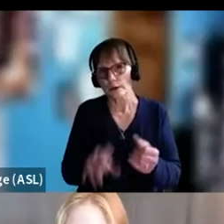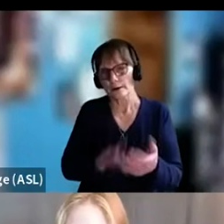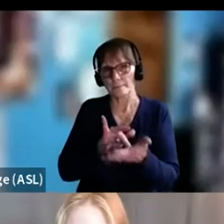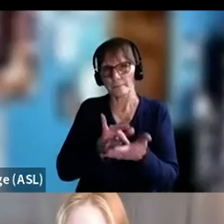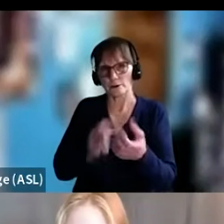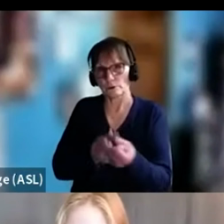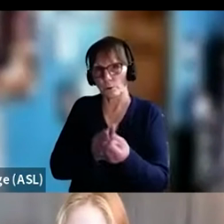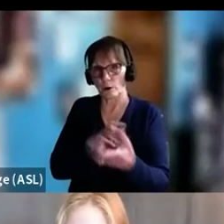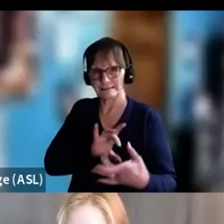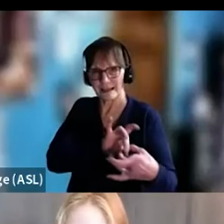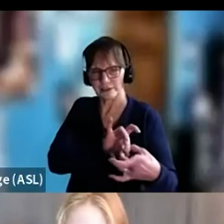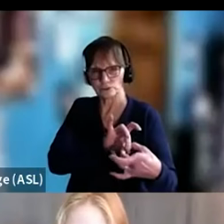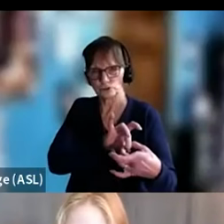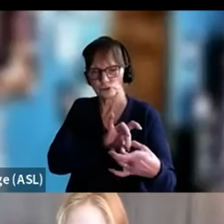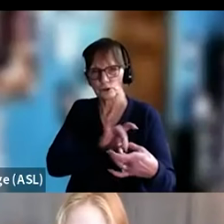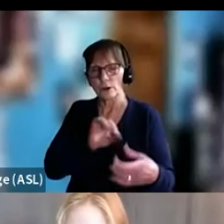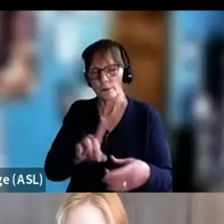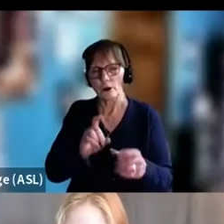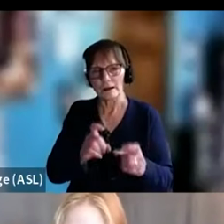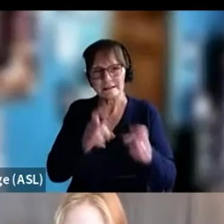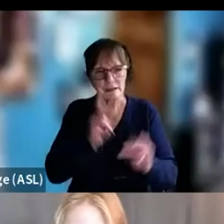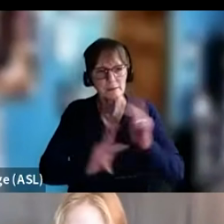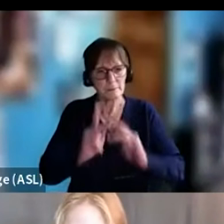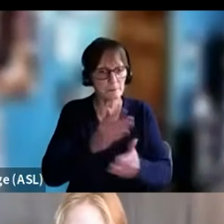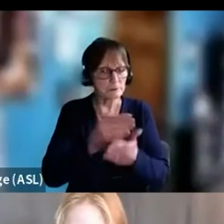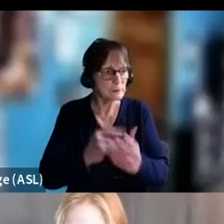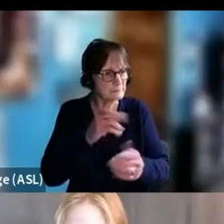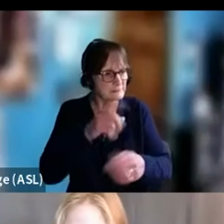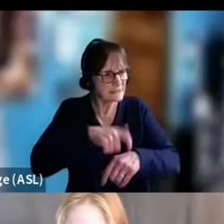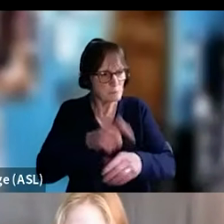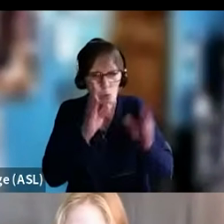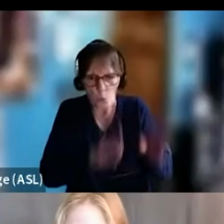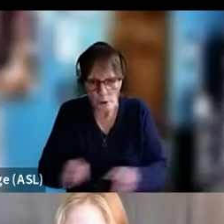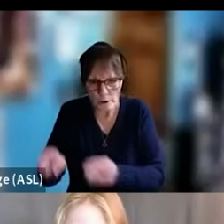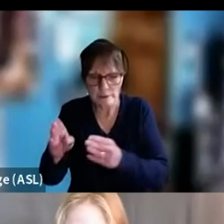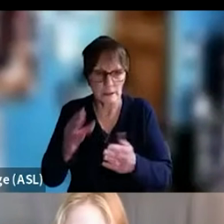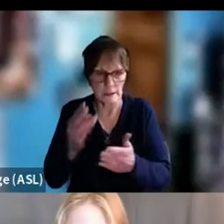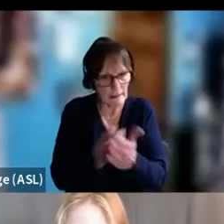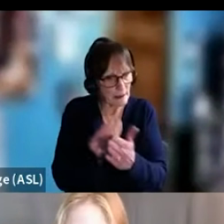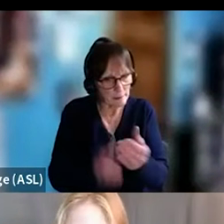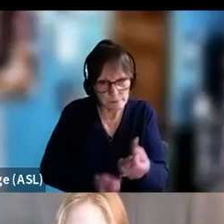but really giving people some time to organize whether it's the income supports that they can tap into